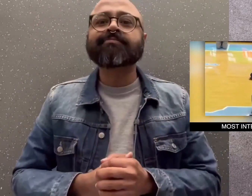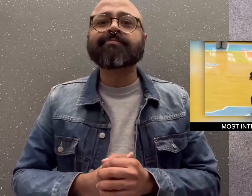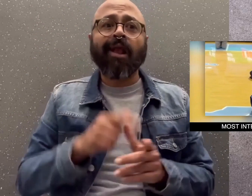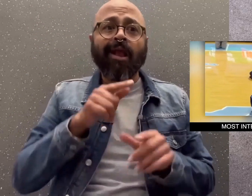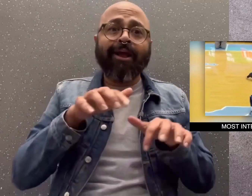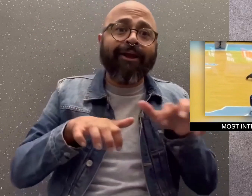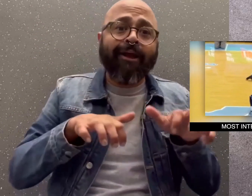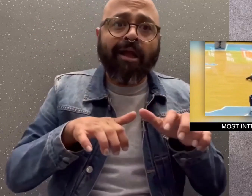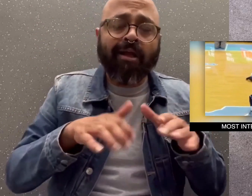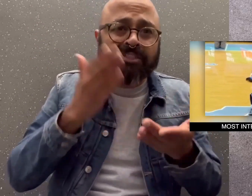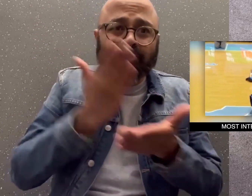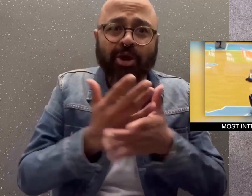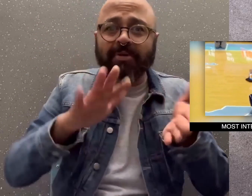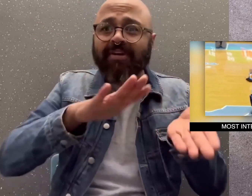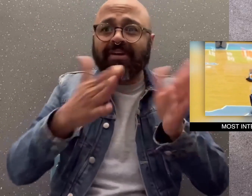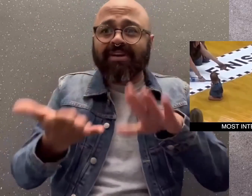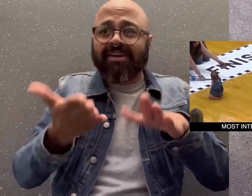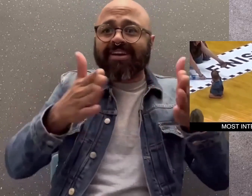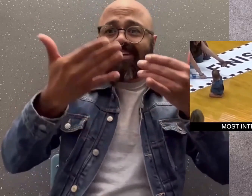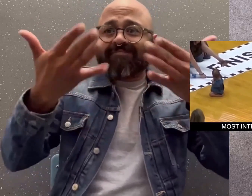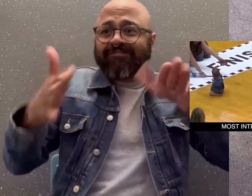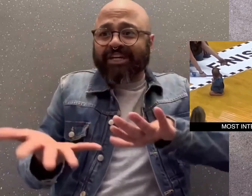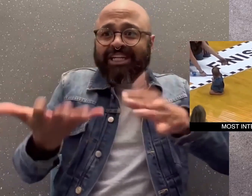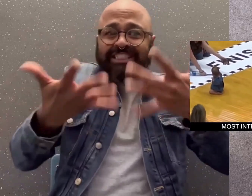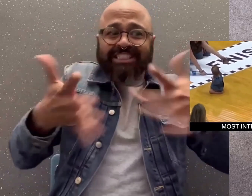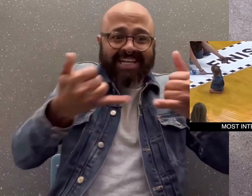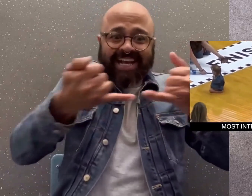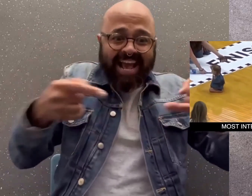And she stopped just inches from the finish line.